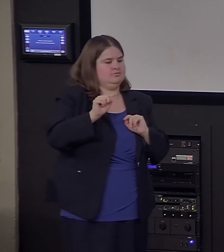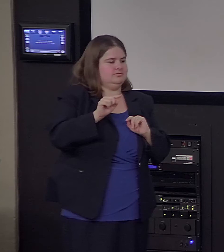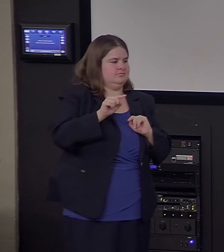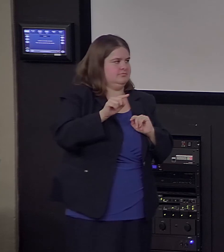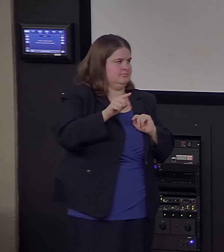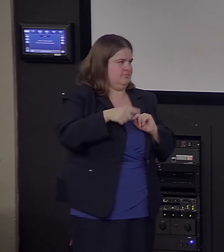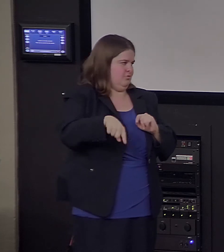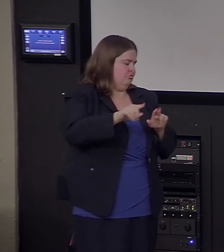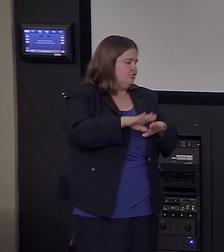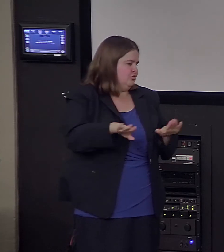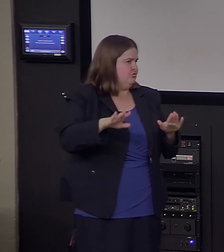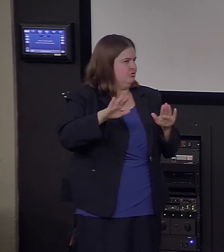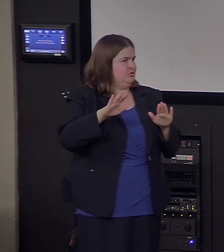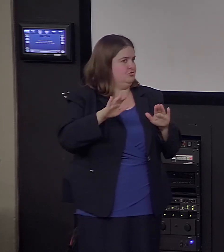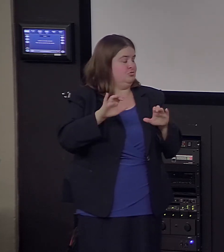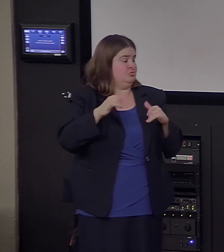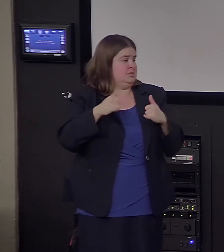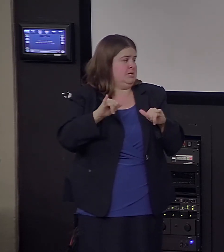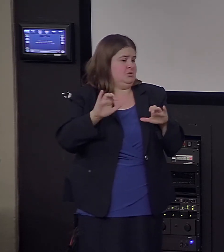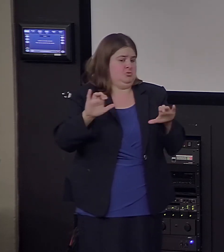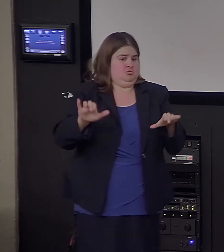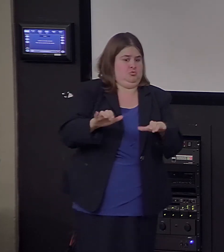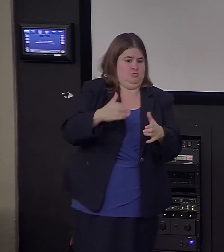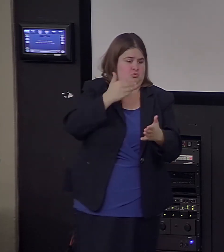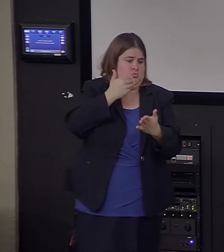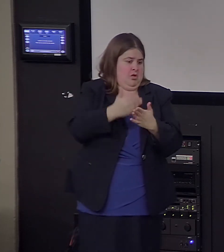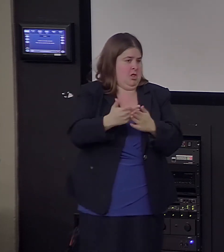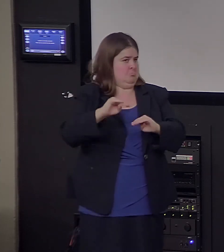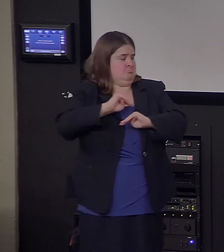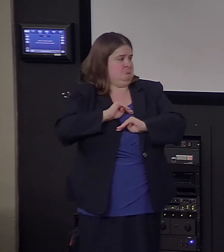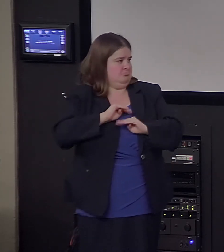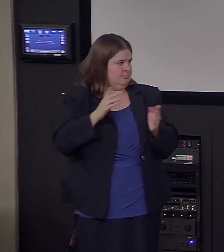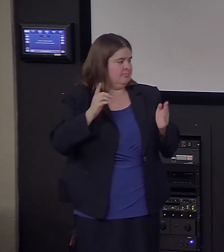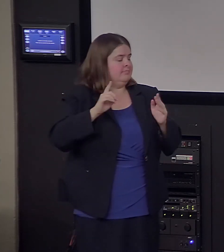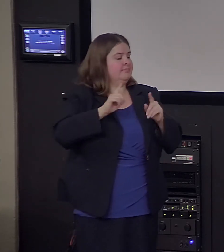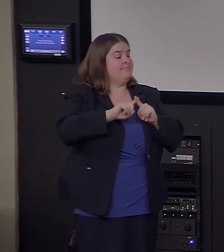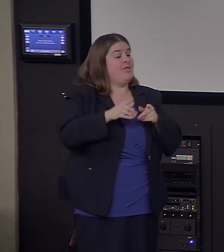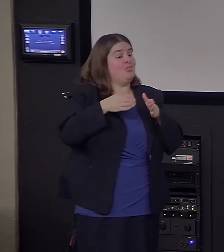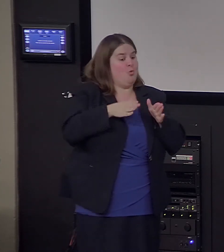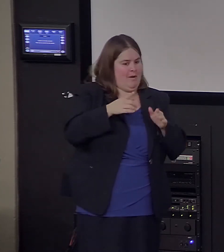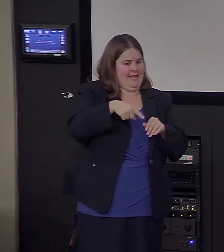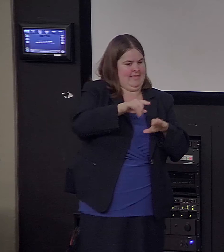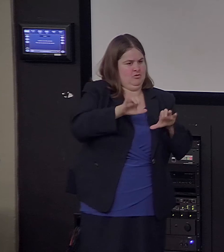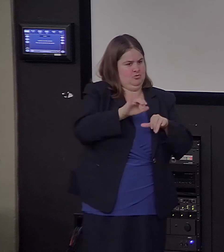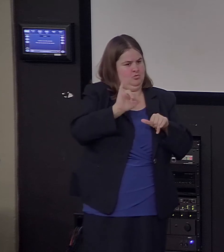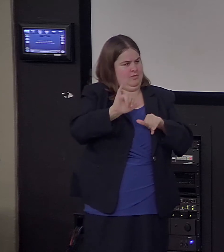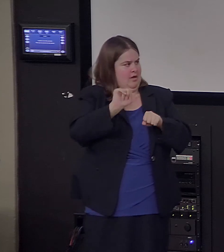to perform adequately. It's just that the way for them to get there